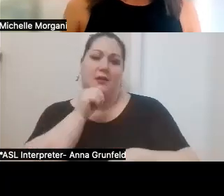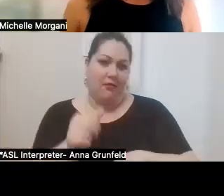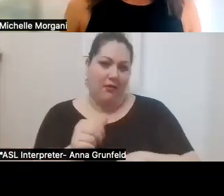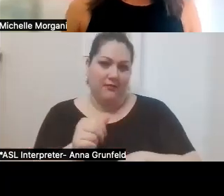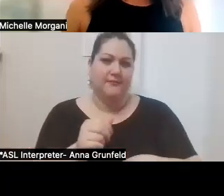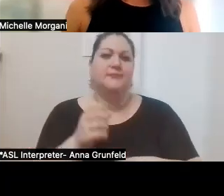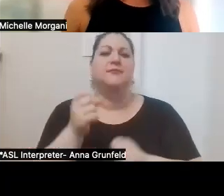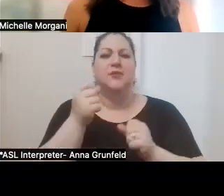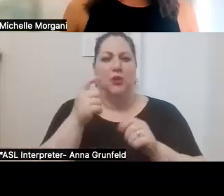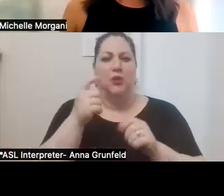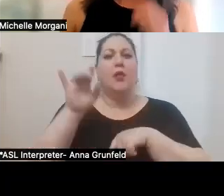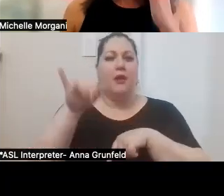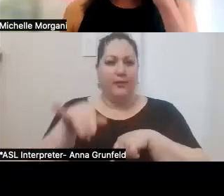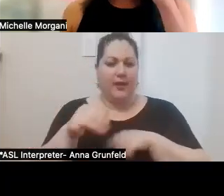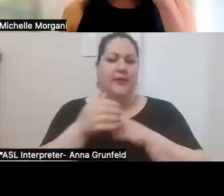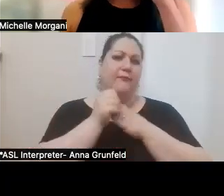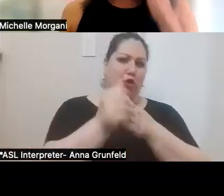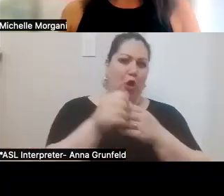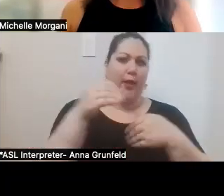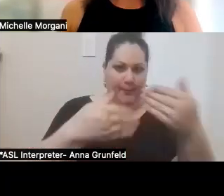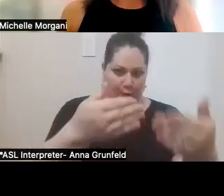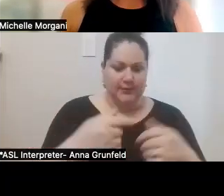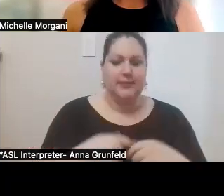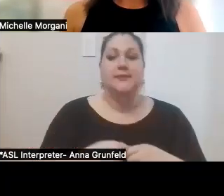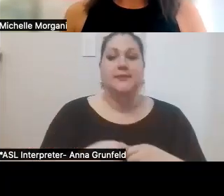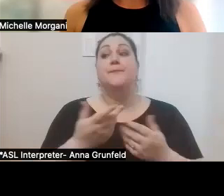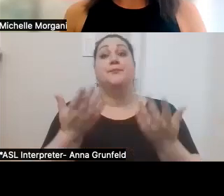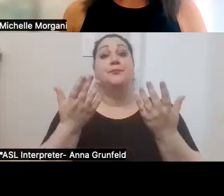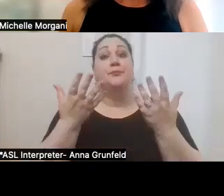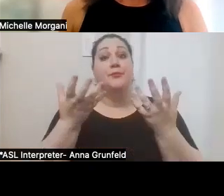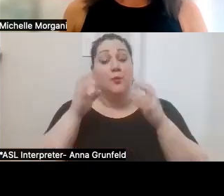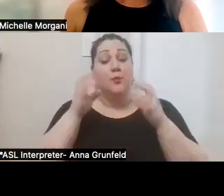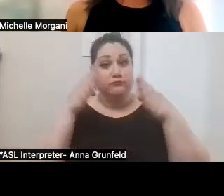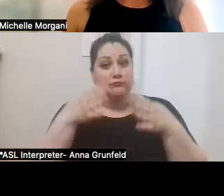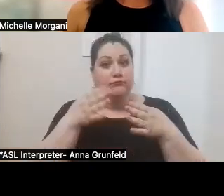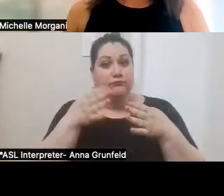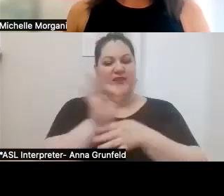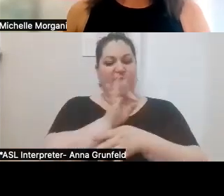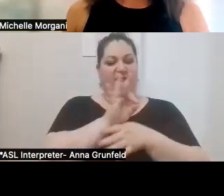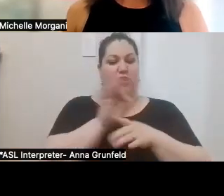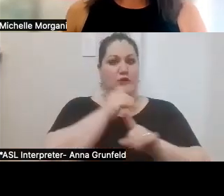We're of course looking at the functional impacts as a sort of alluded to the importance of how